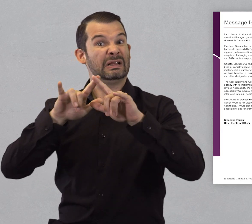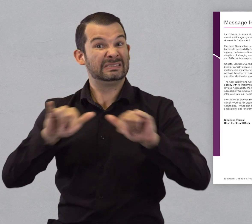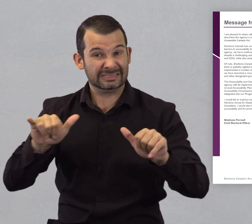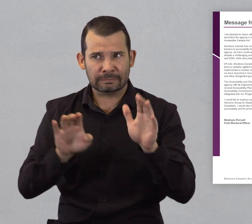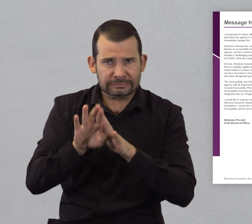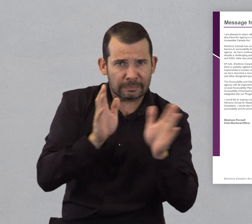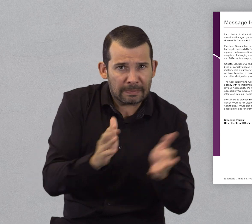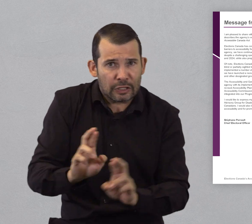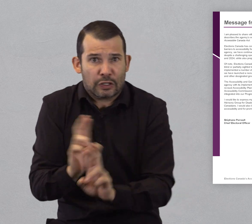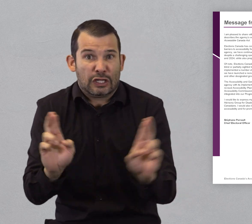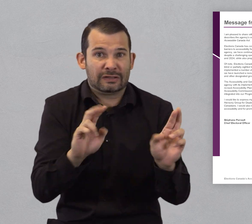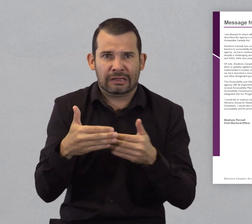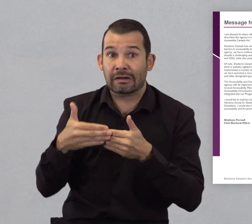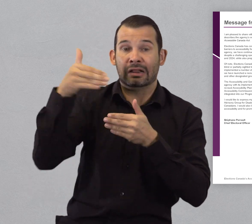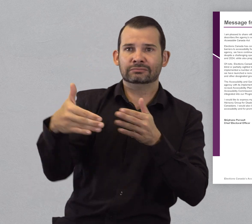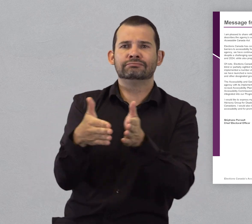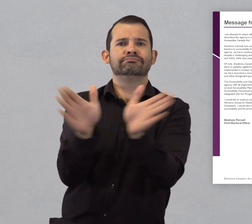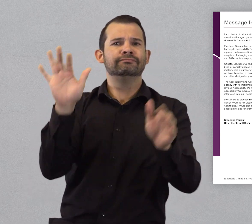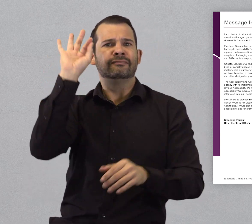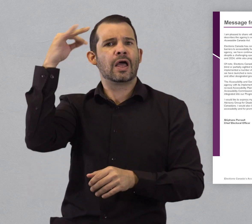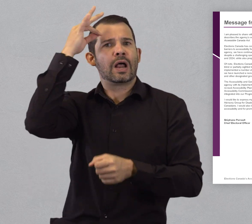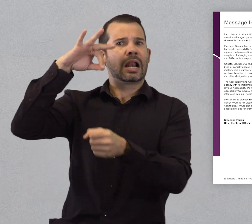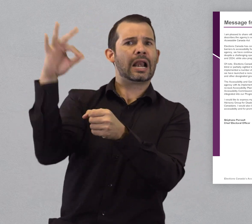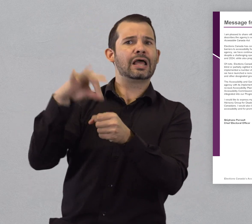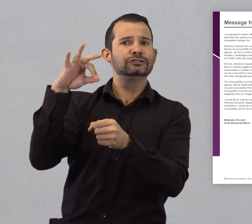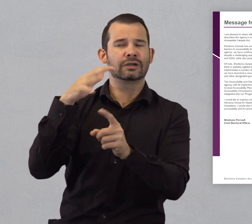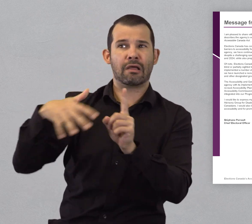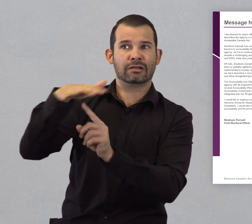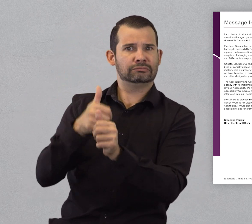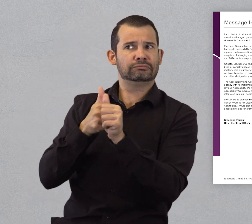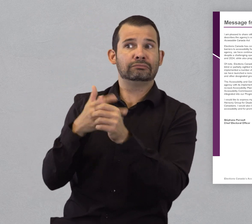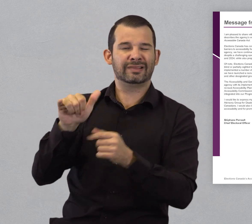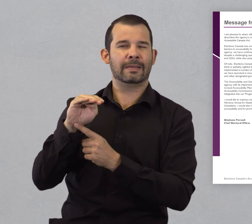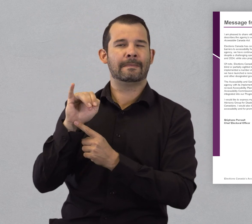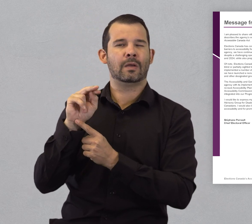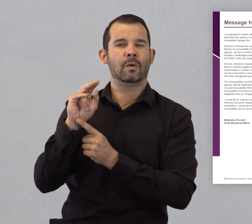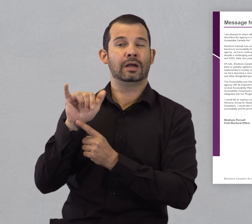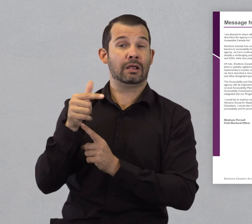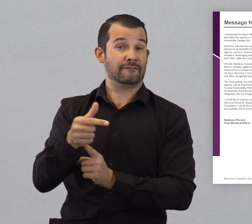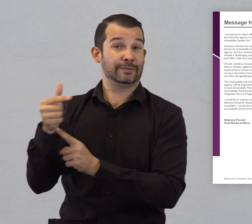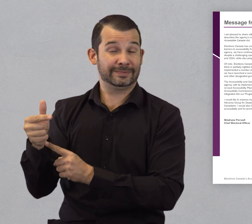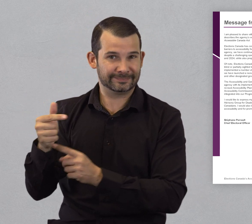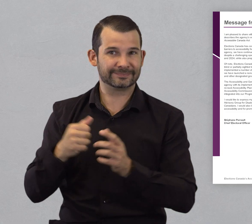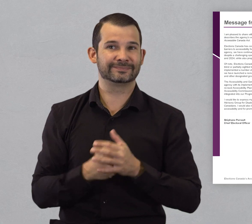while also preparing for the next federal general election in the context of a minority government.